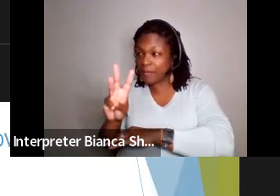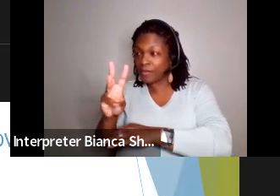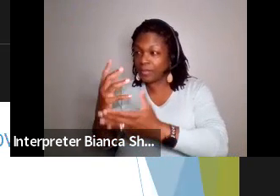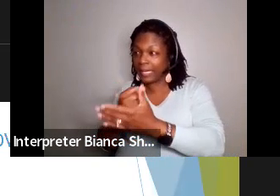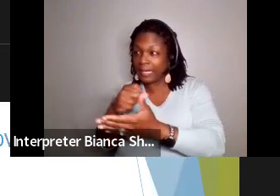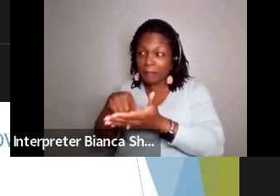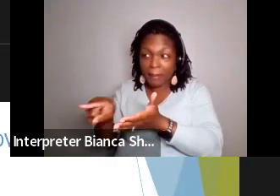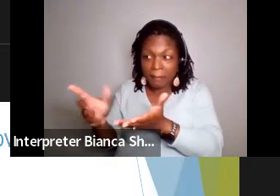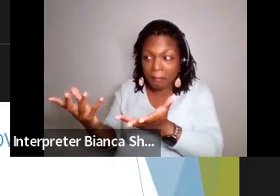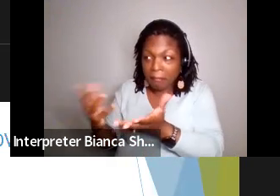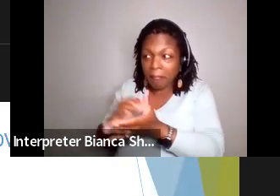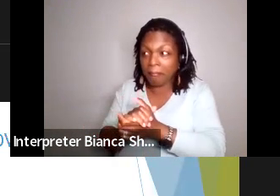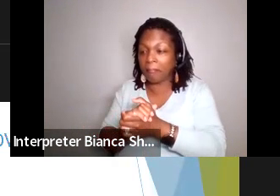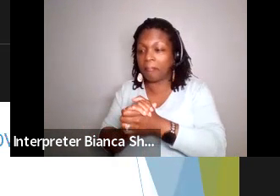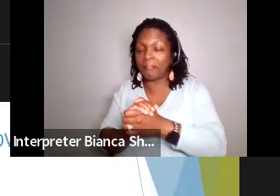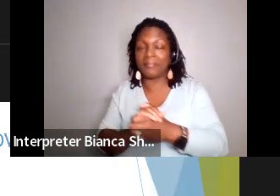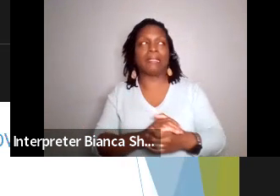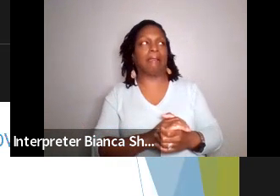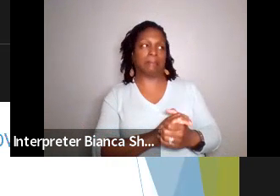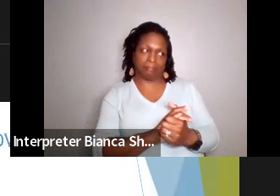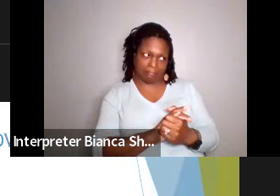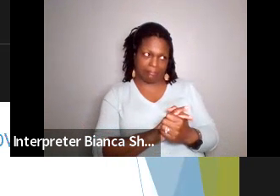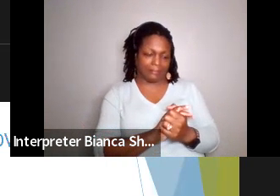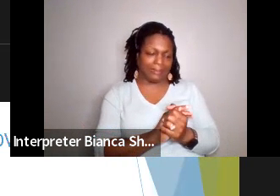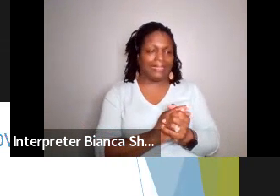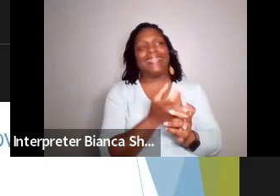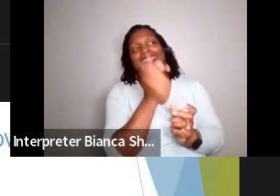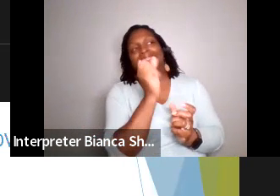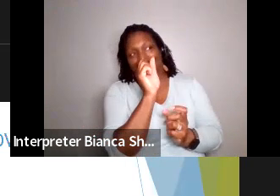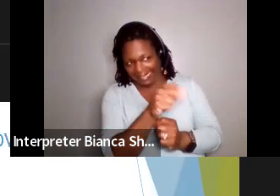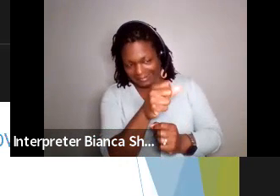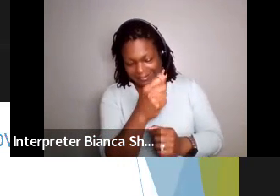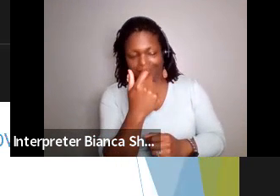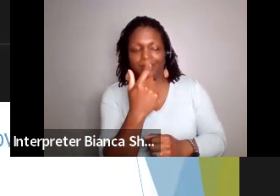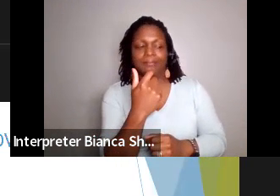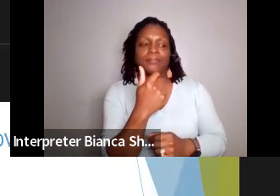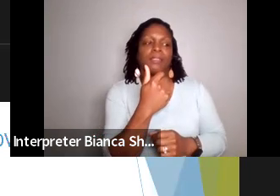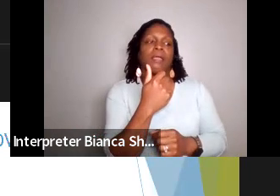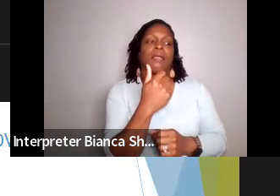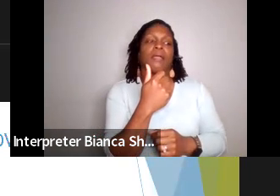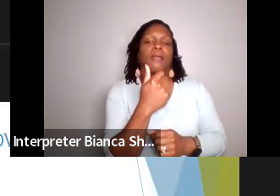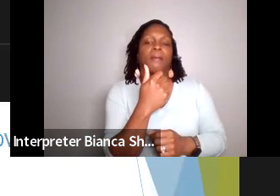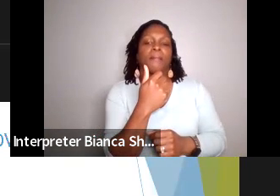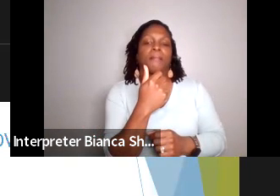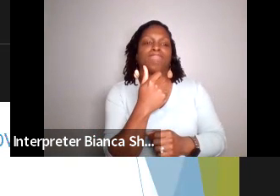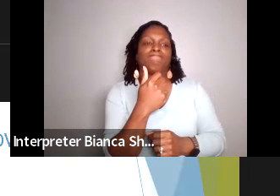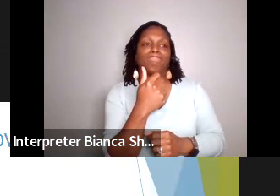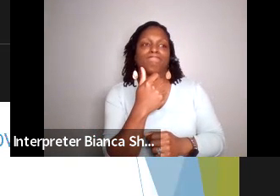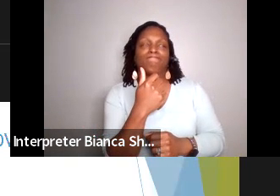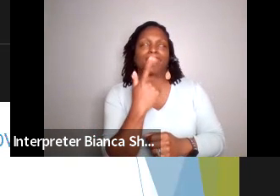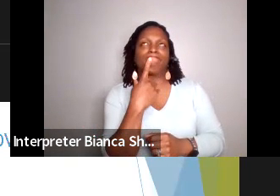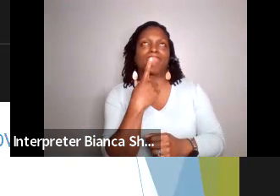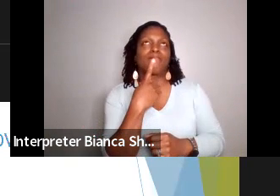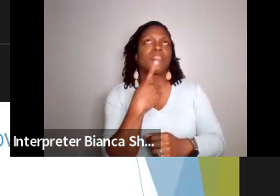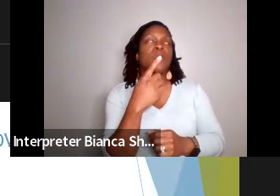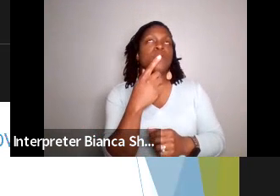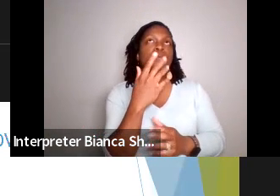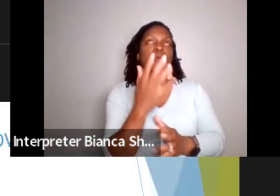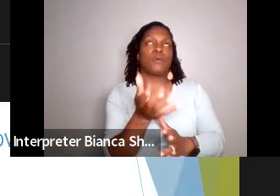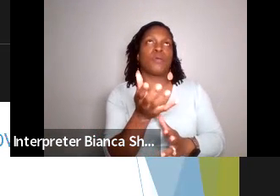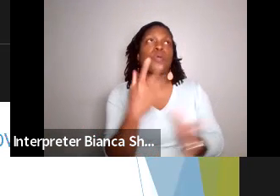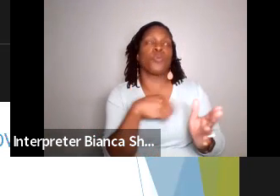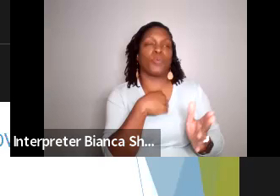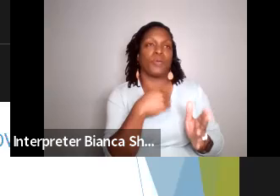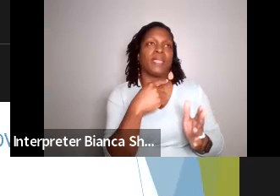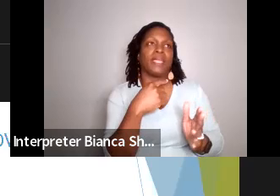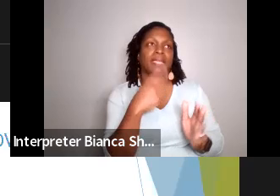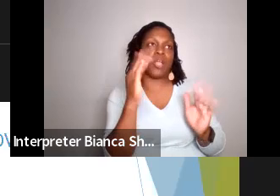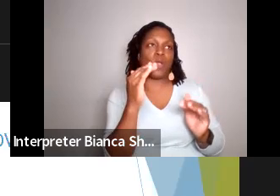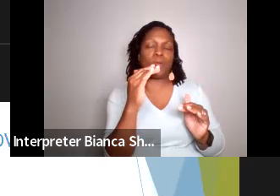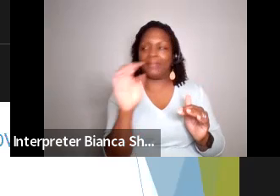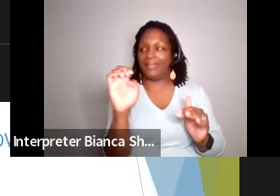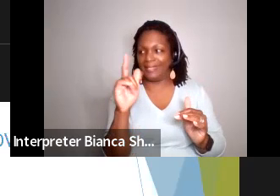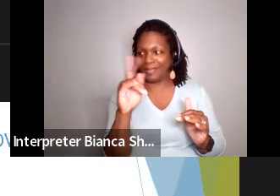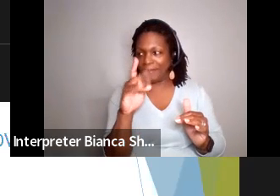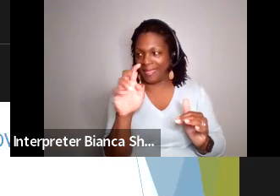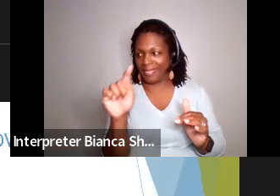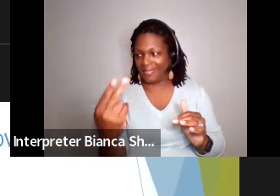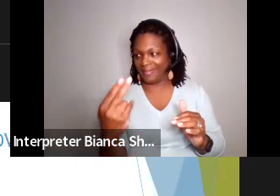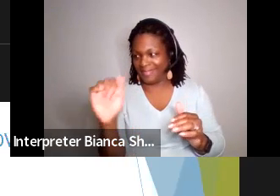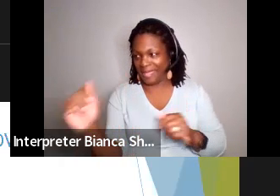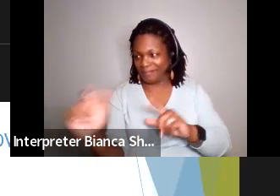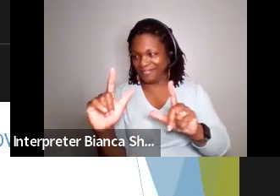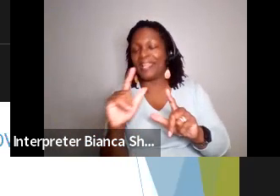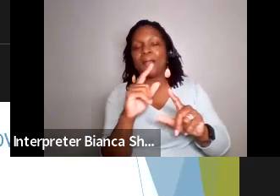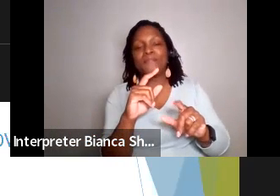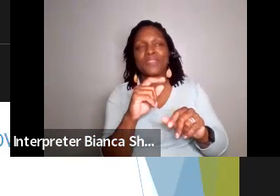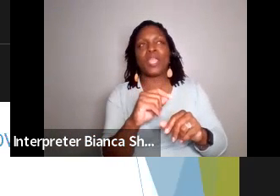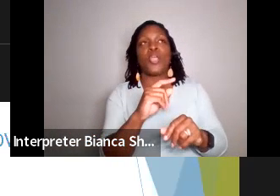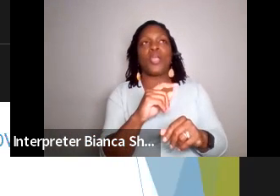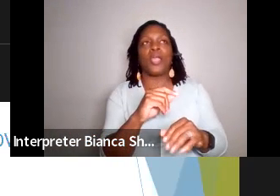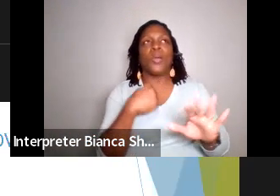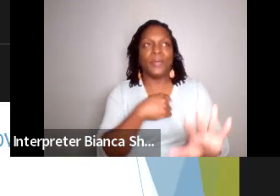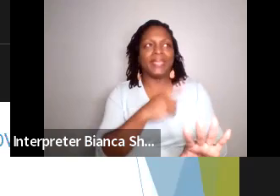Yeah, yes, we are so we we're hopeful and Elizabeth, I saw you come back on, so we're we're really really really hopeful.